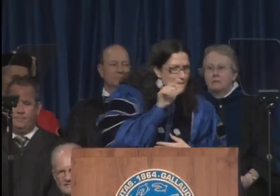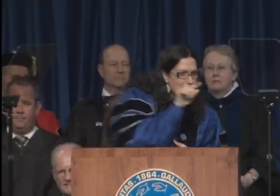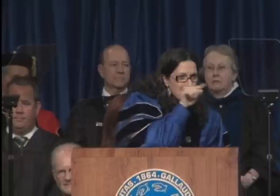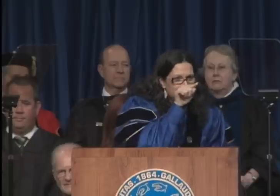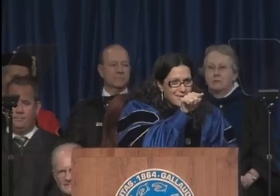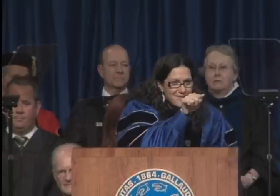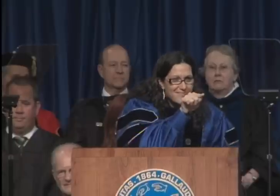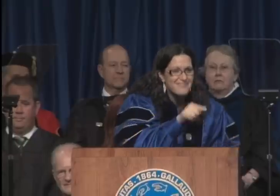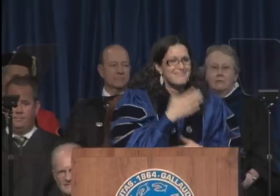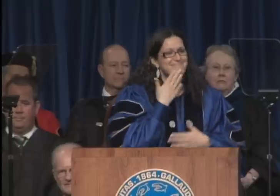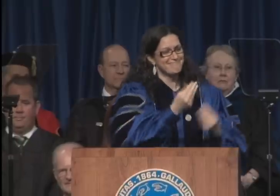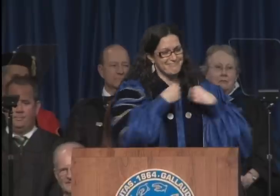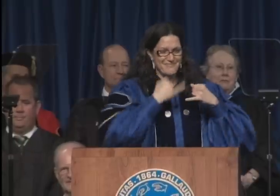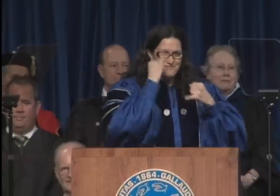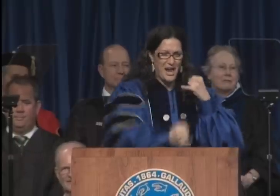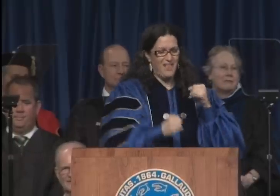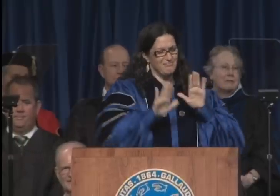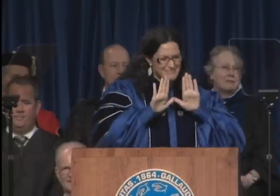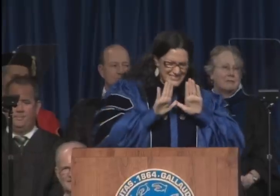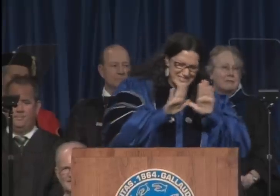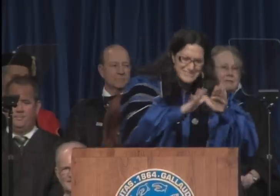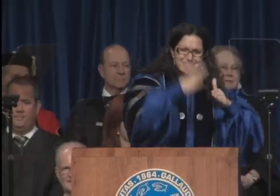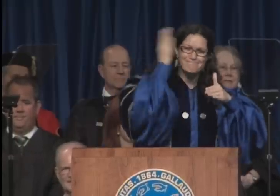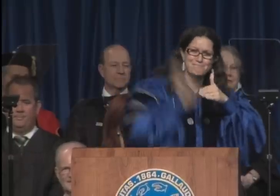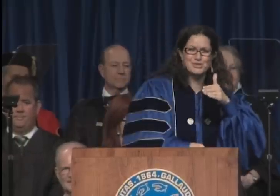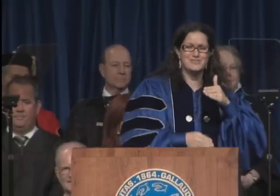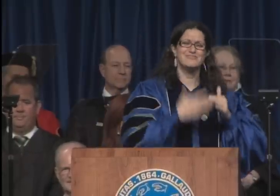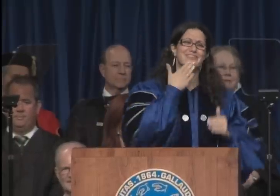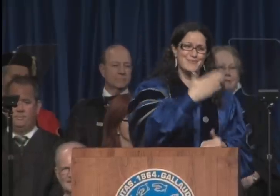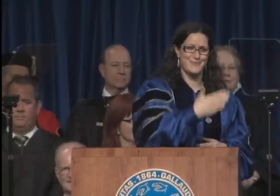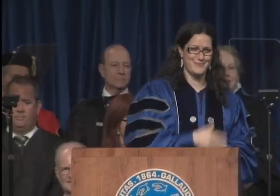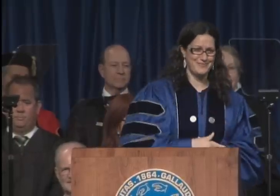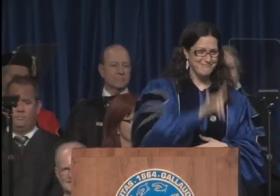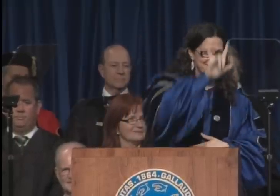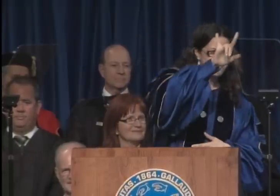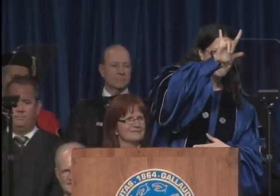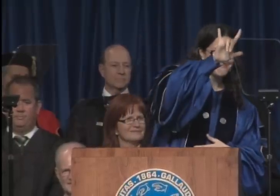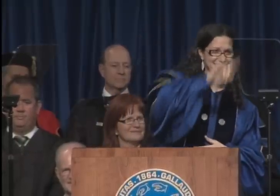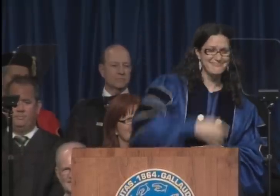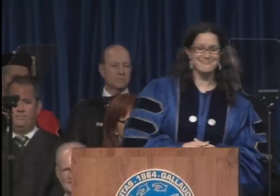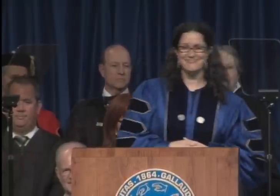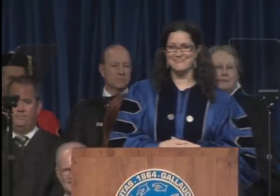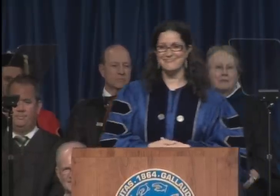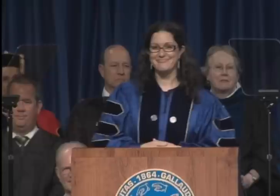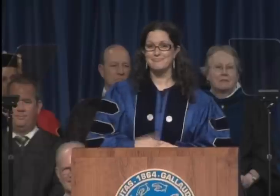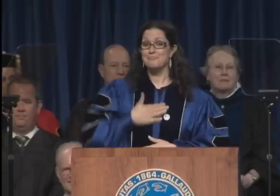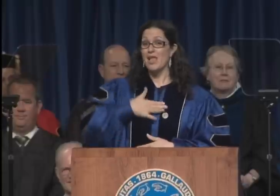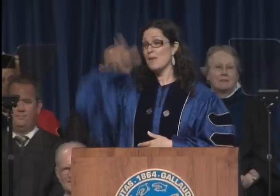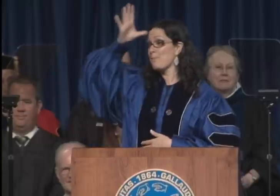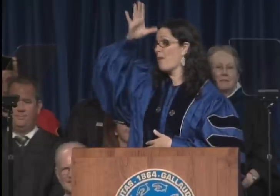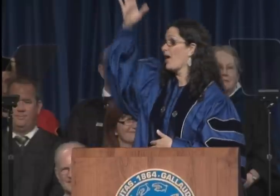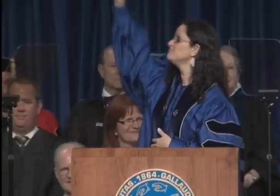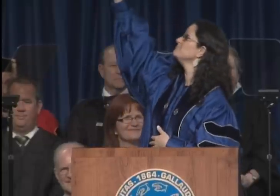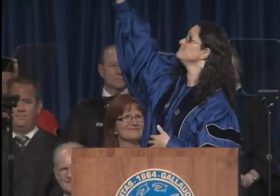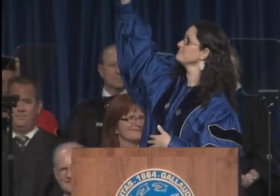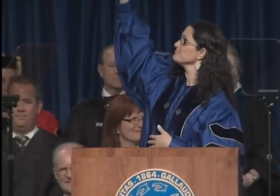and it was my sweet mamma who gave me the final push to do this. Thank you.